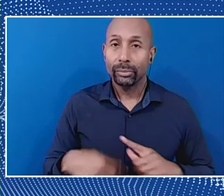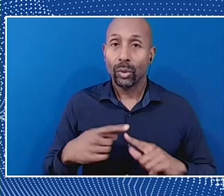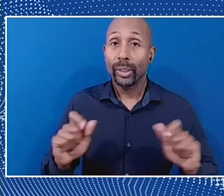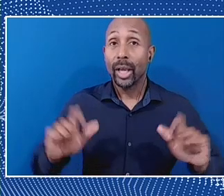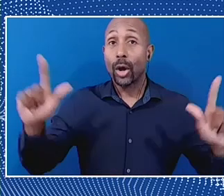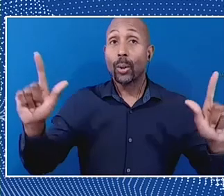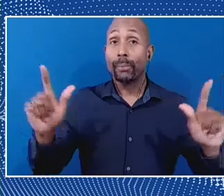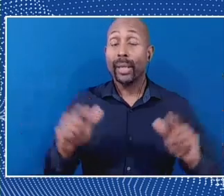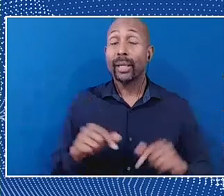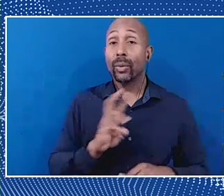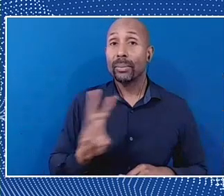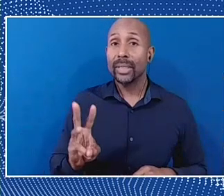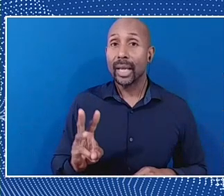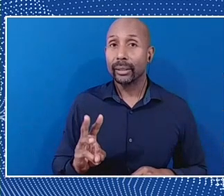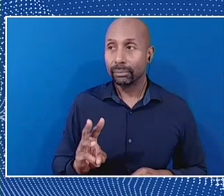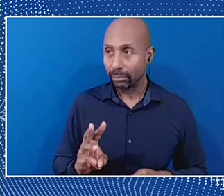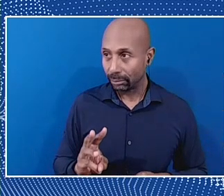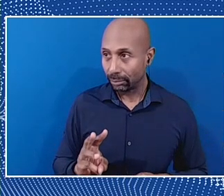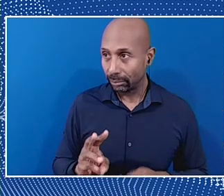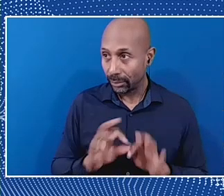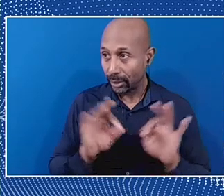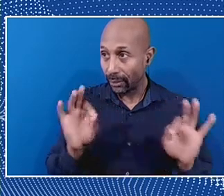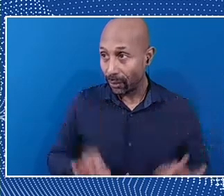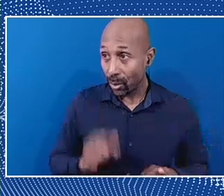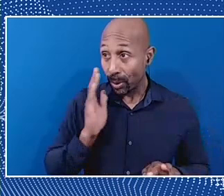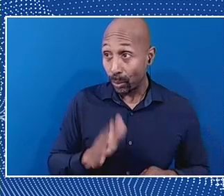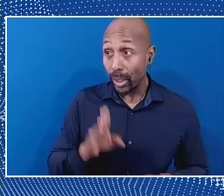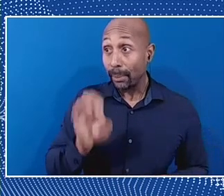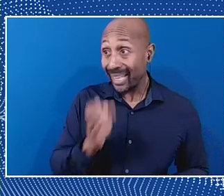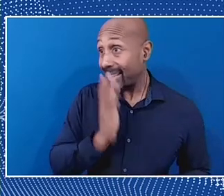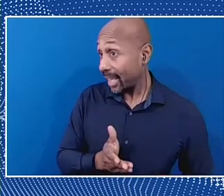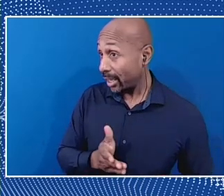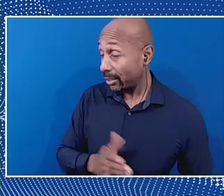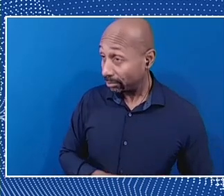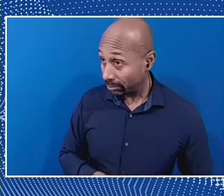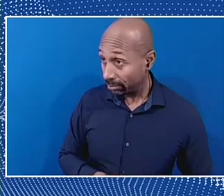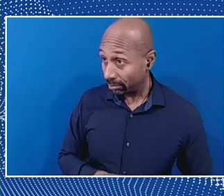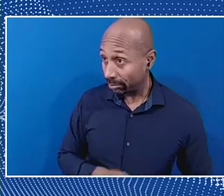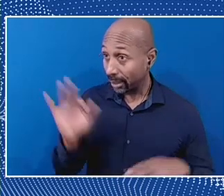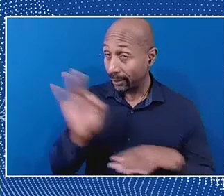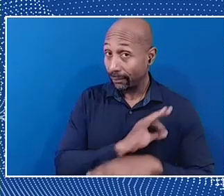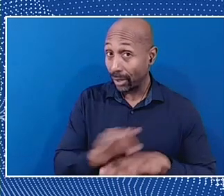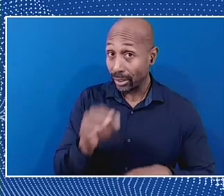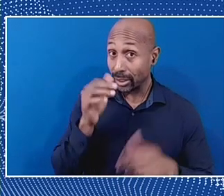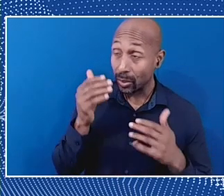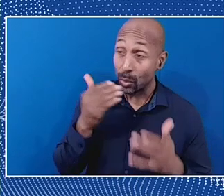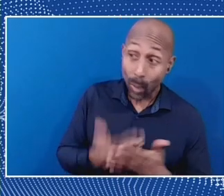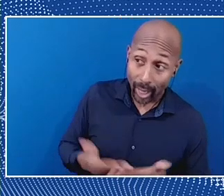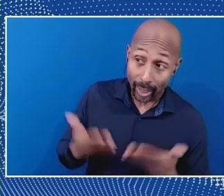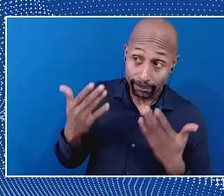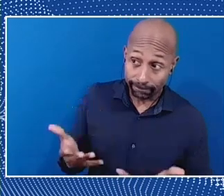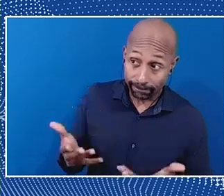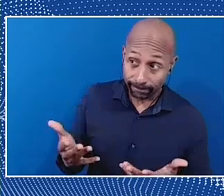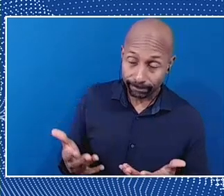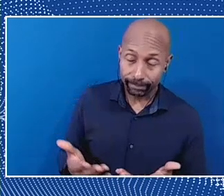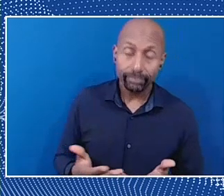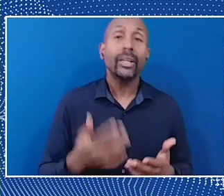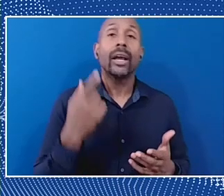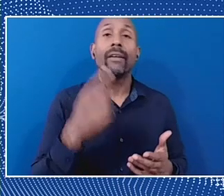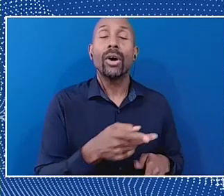and works. You know, we have- there's a huge problem in Borrower Defense where people spend three hours filling out this form and not saying that this form is